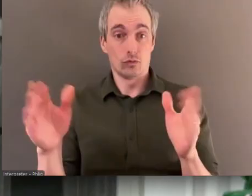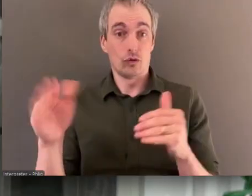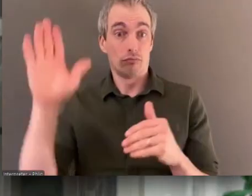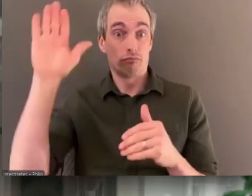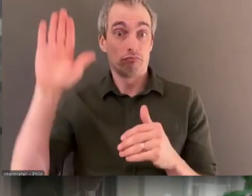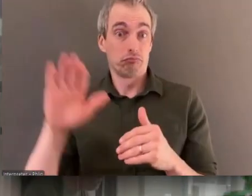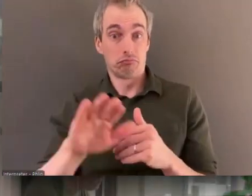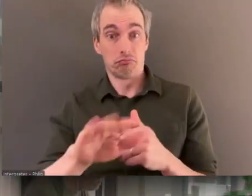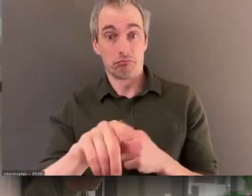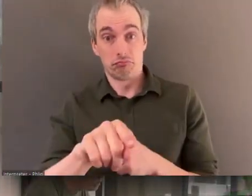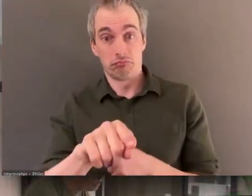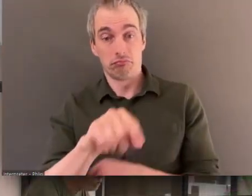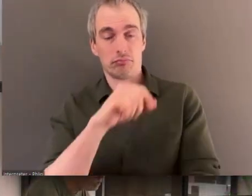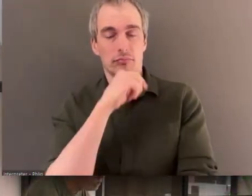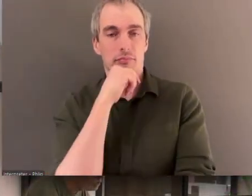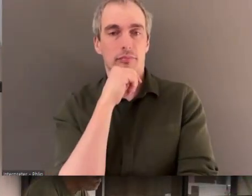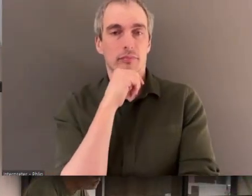Yeah, it's funny about the math.